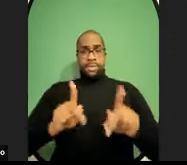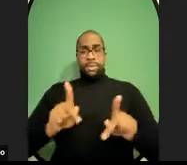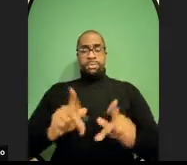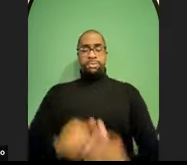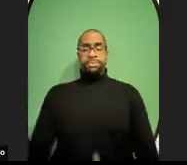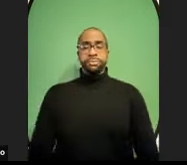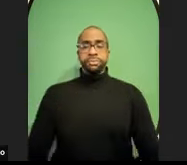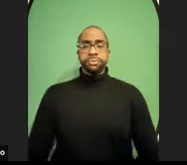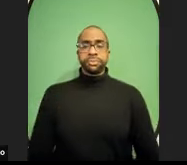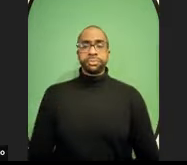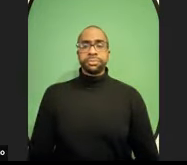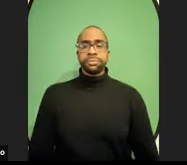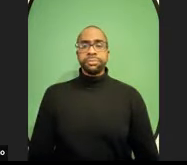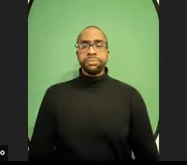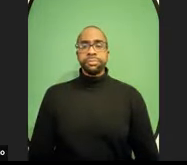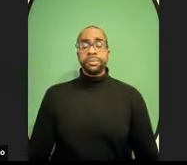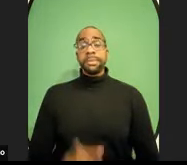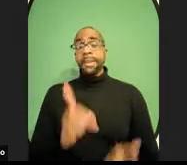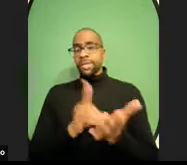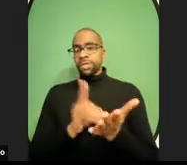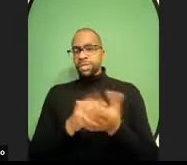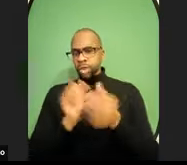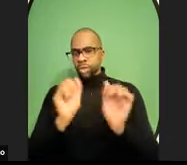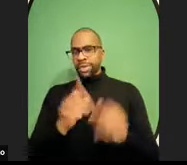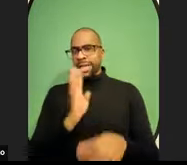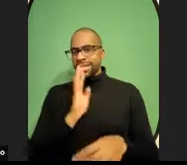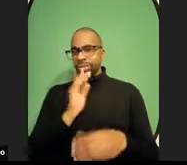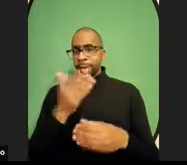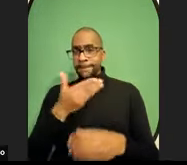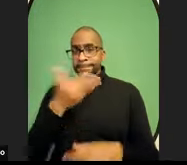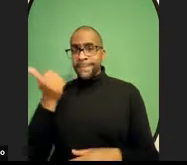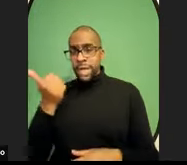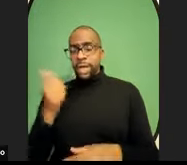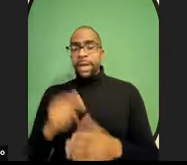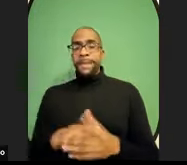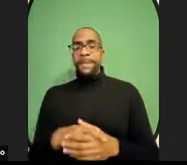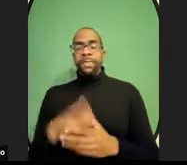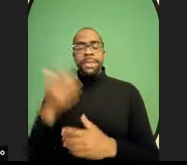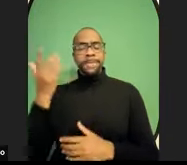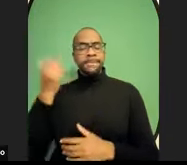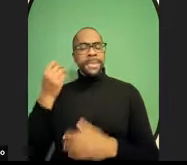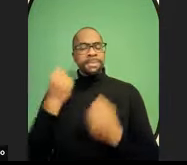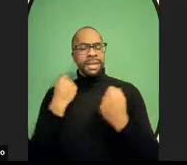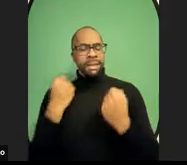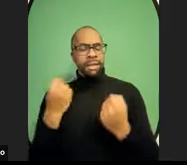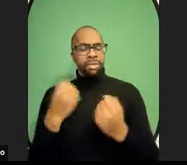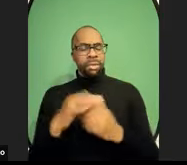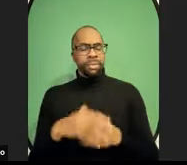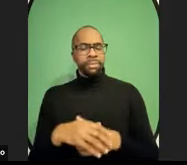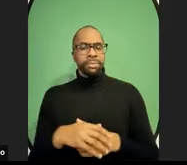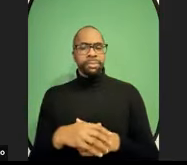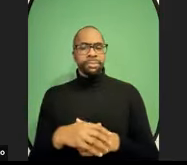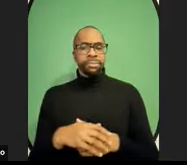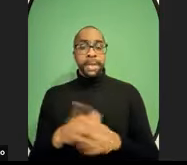folks. s and and Dr America s and and Docker images could probably talk about this better than I could about the public health component of this health component of this and,